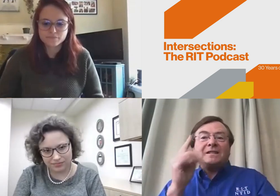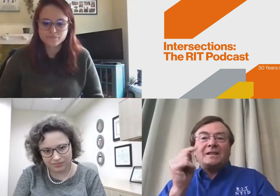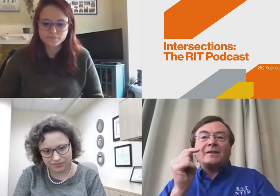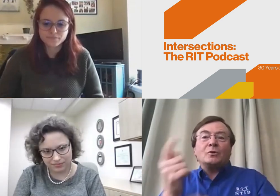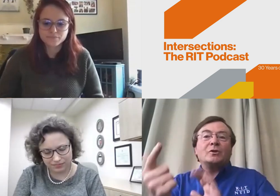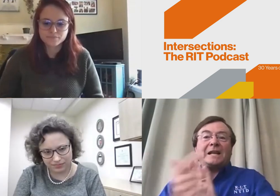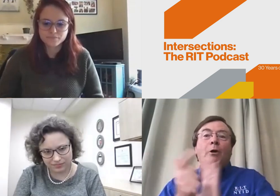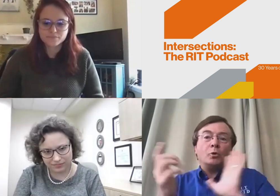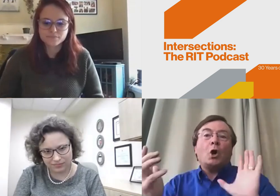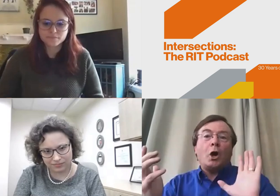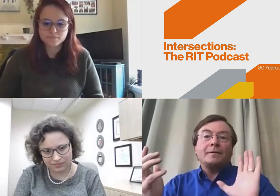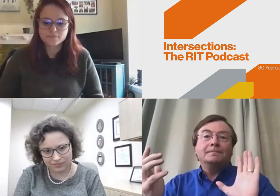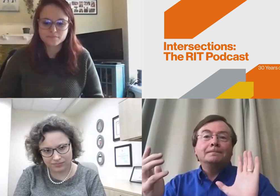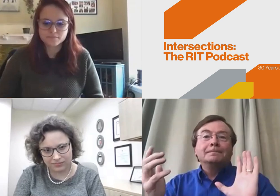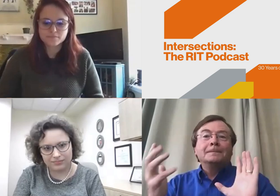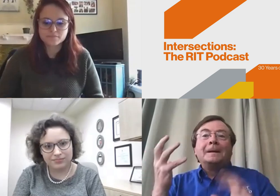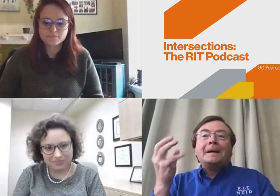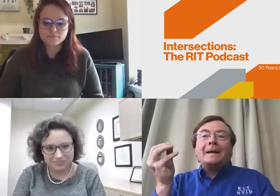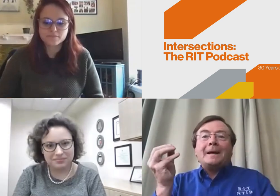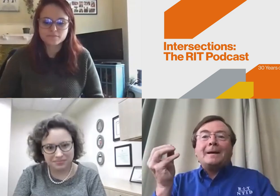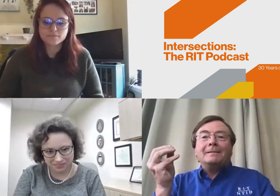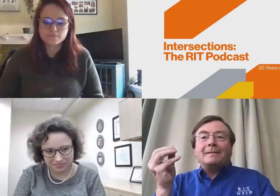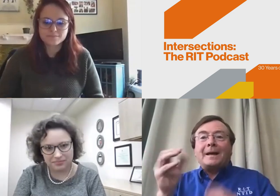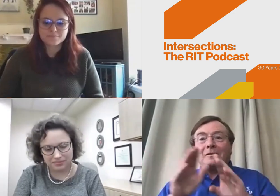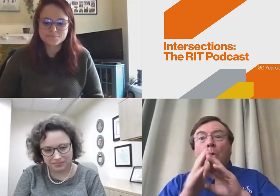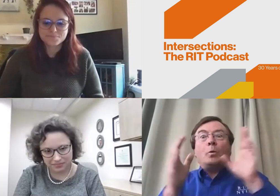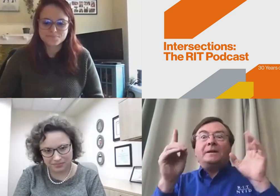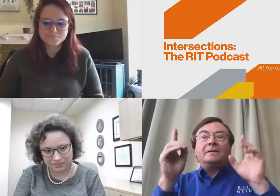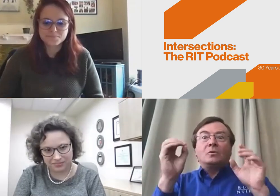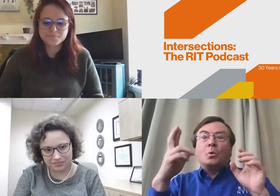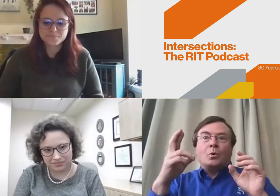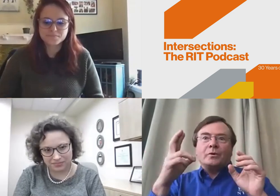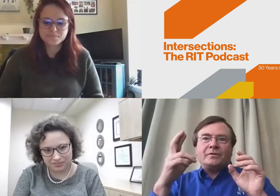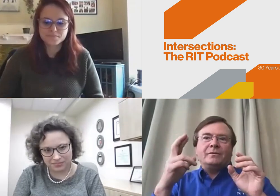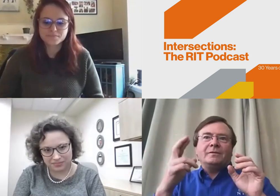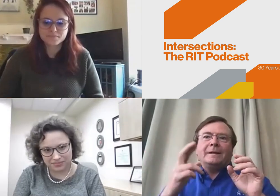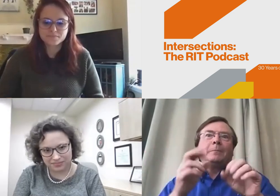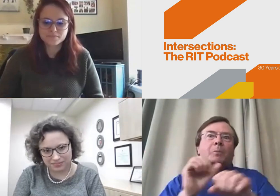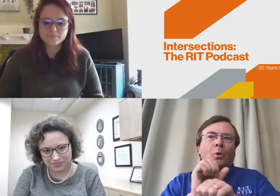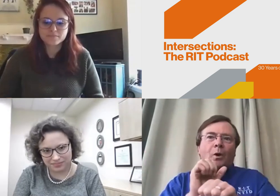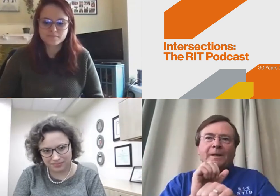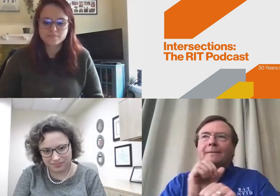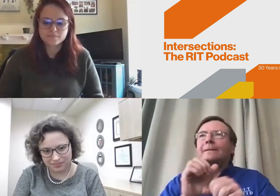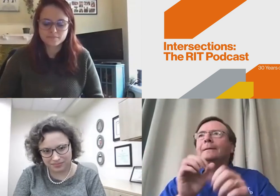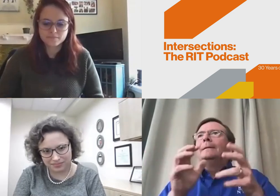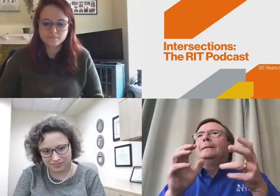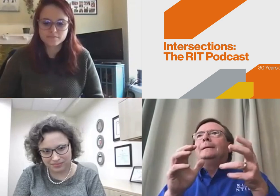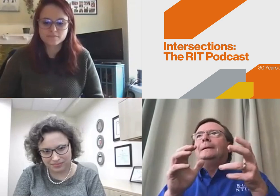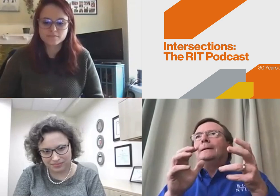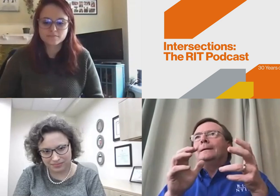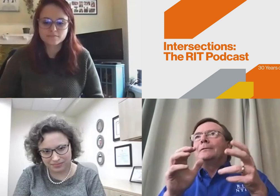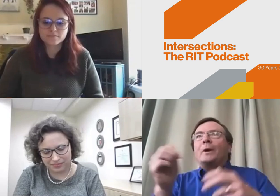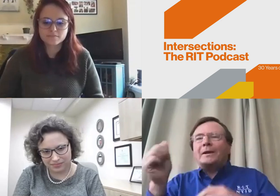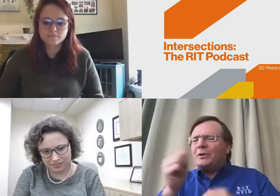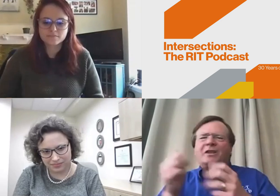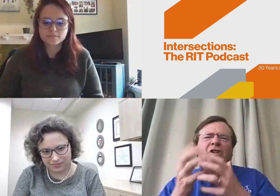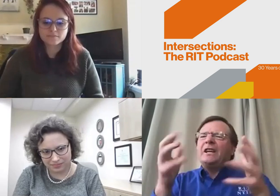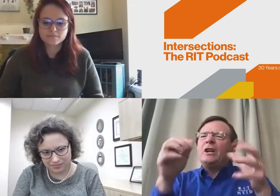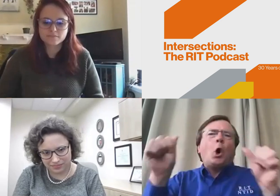sector is outlawed, and that's opened doors in employment and transportation and in all